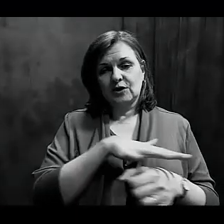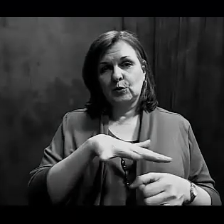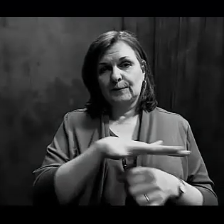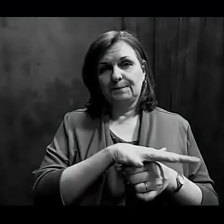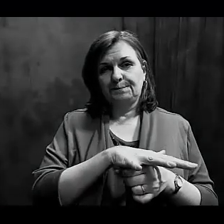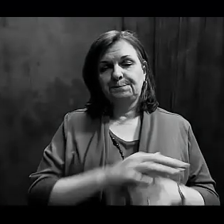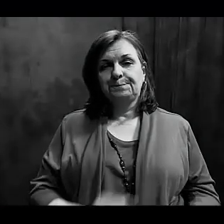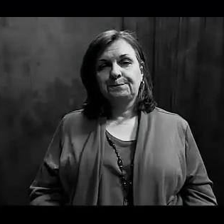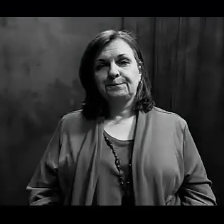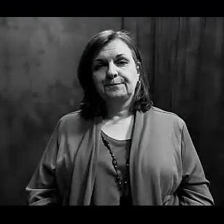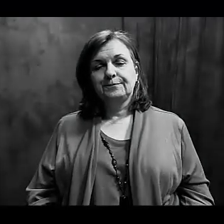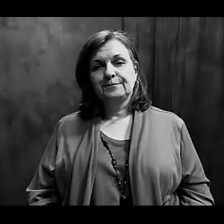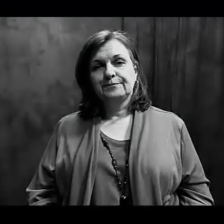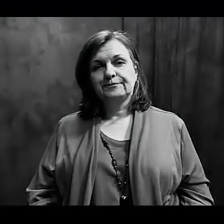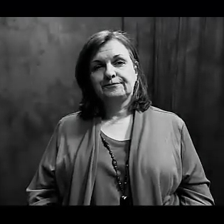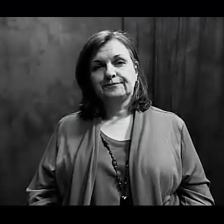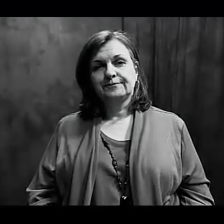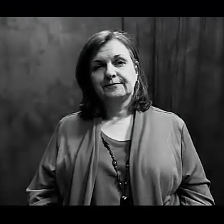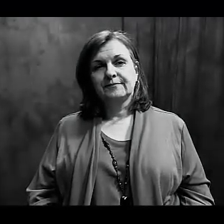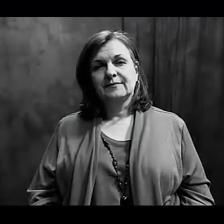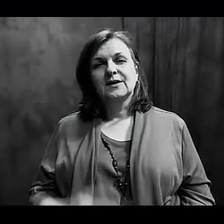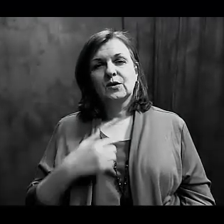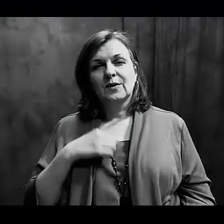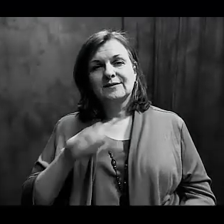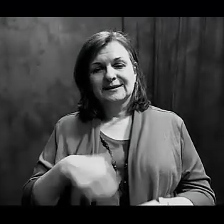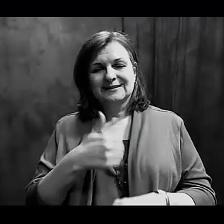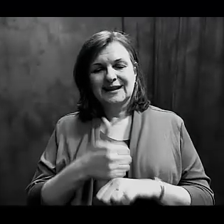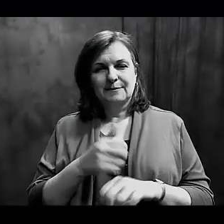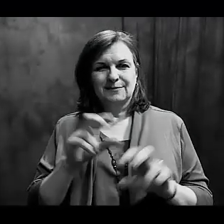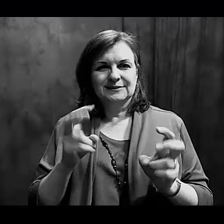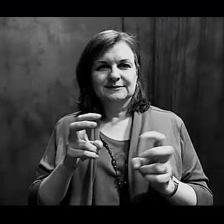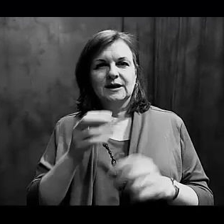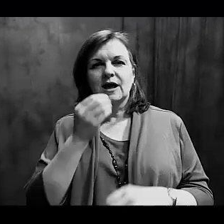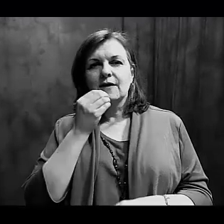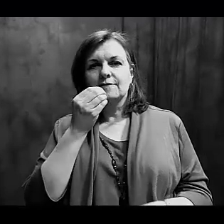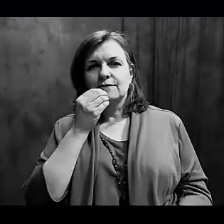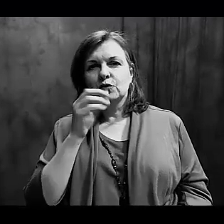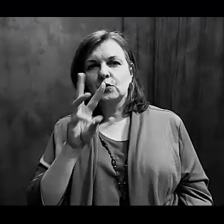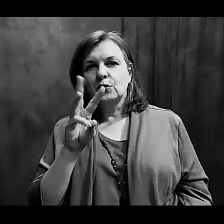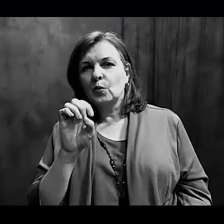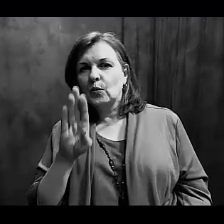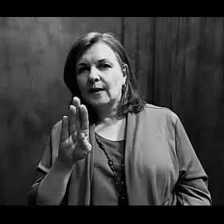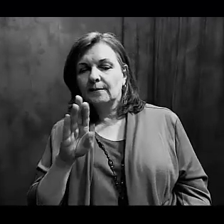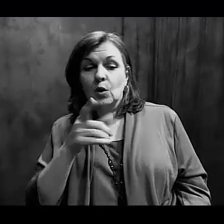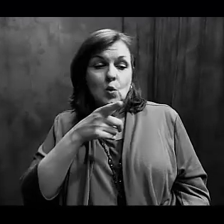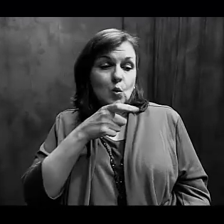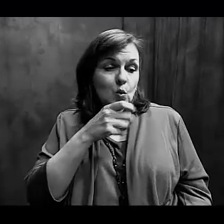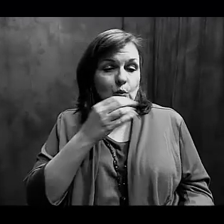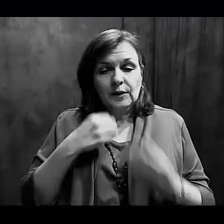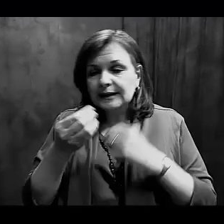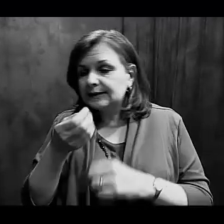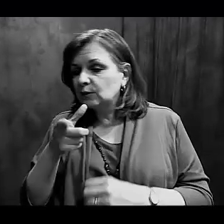so what we have to start to setup are these kind of food webs so who's eating who